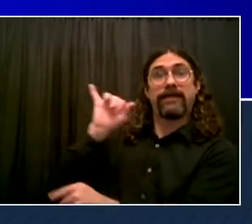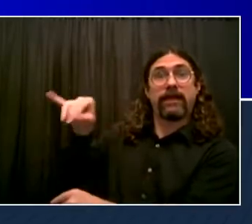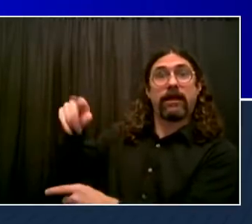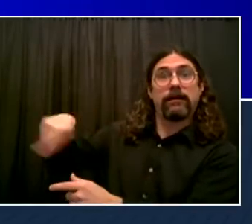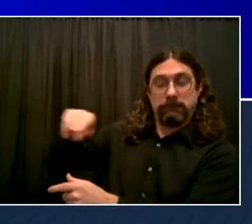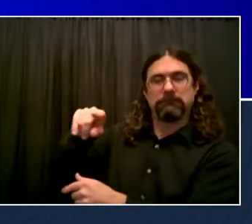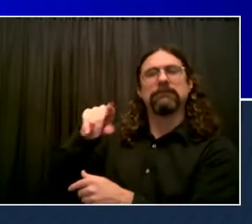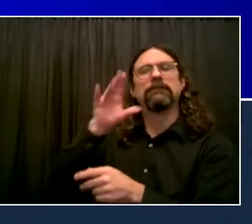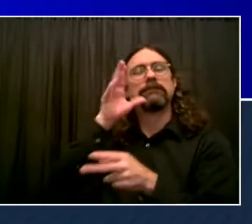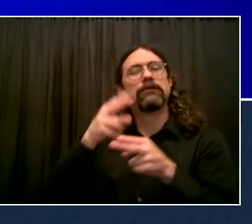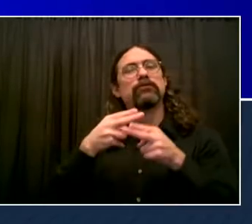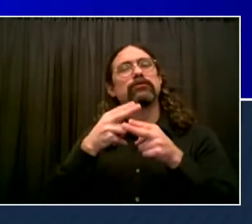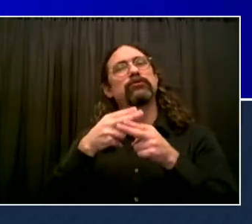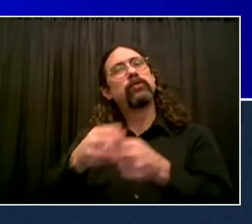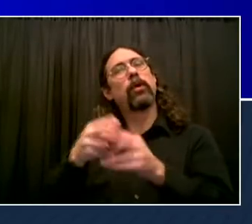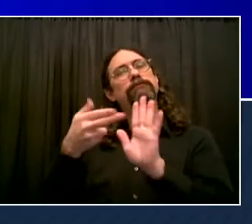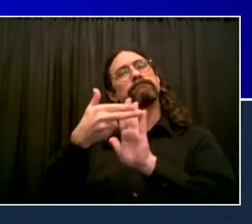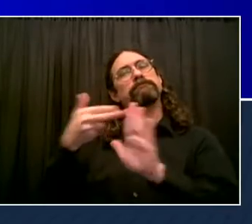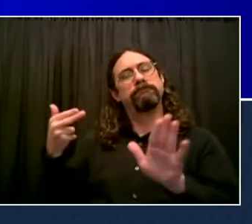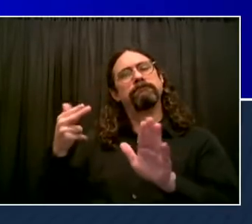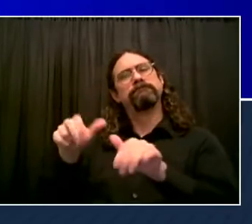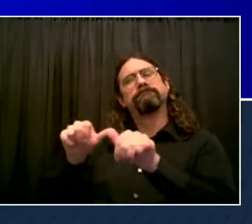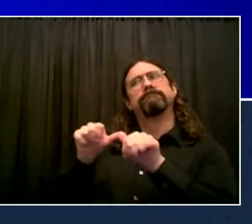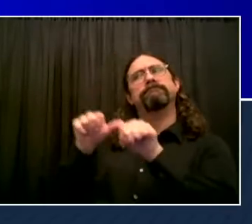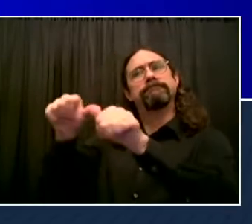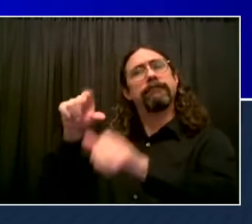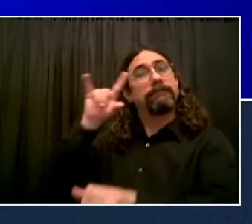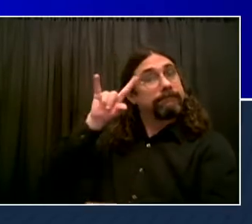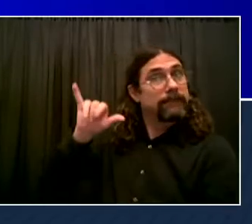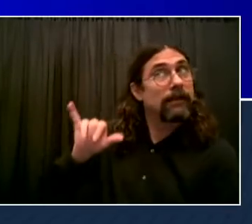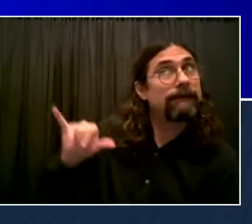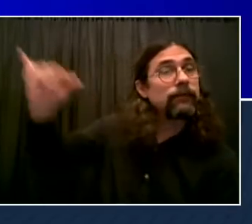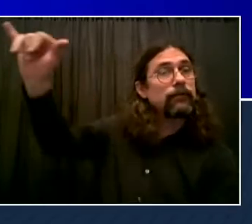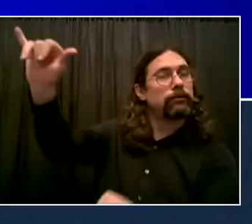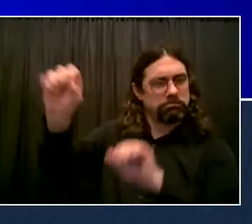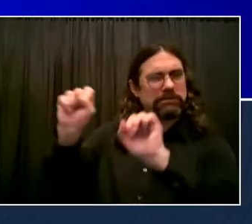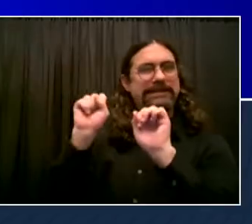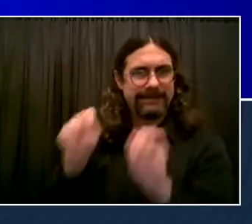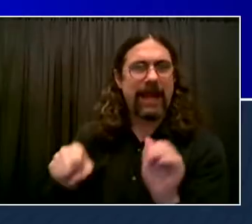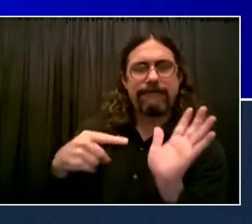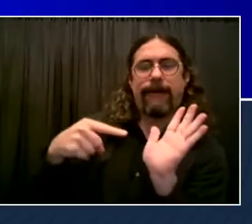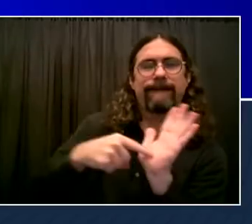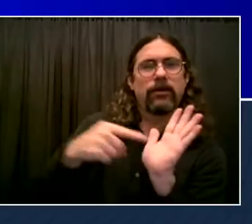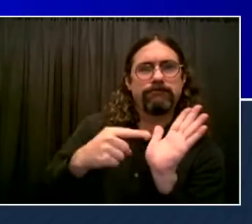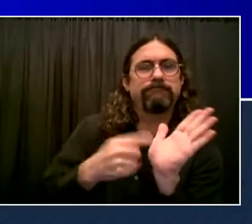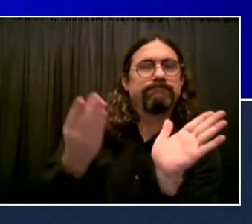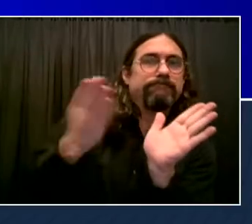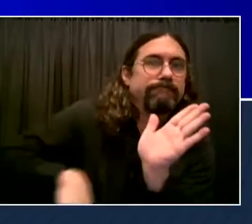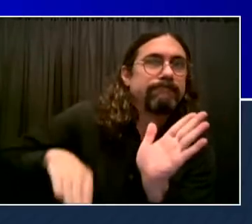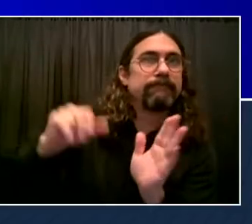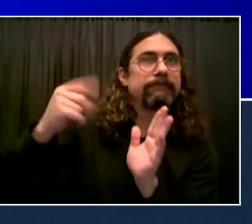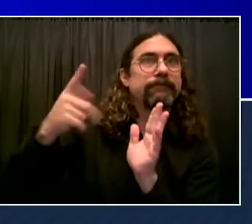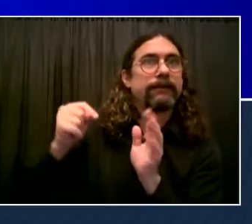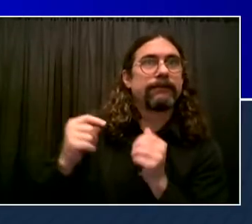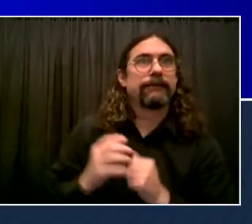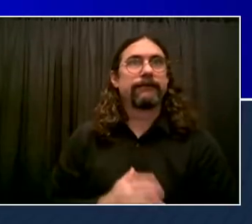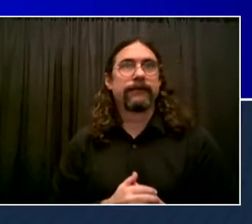AFFORDABLE. 3,000 FAMILIES WITH PERMANENT AFFORDABLE HO NUSIG,